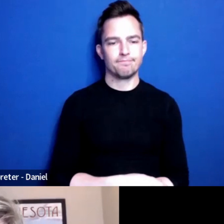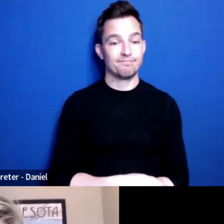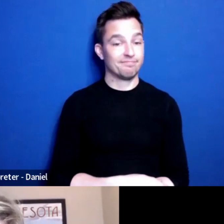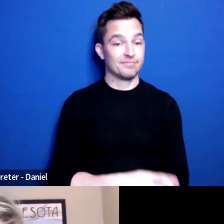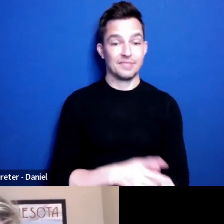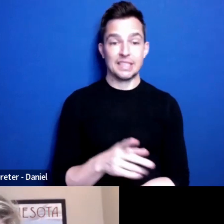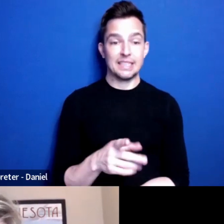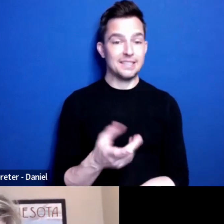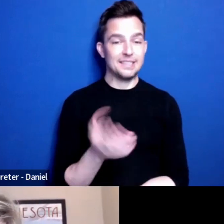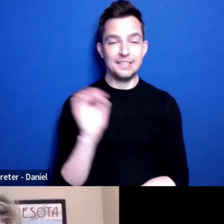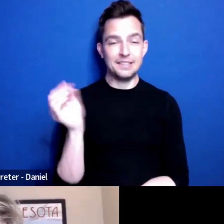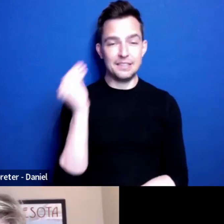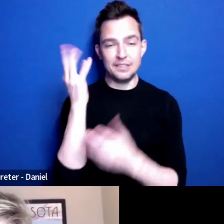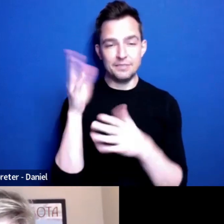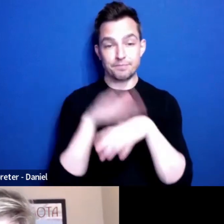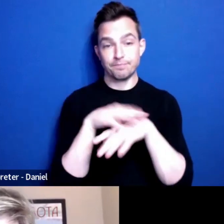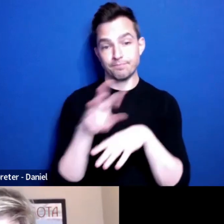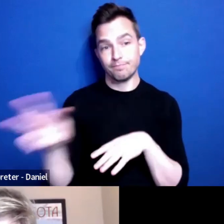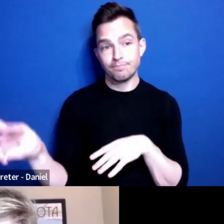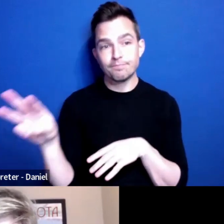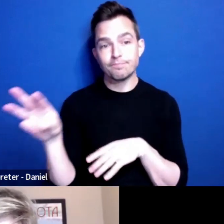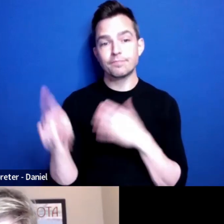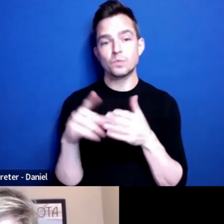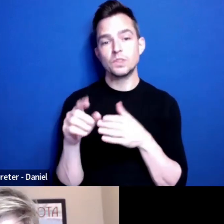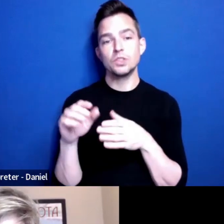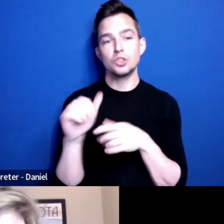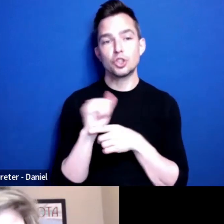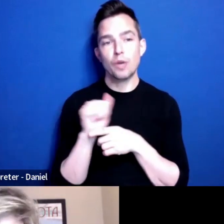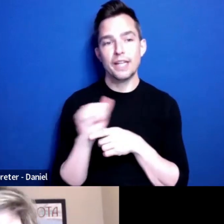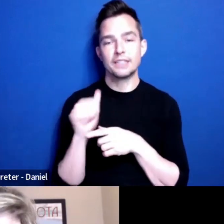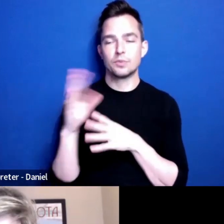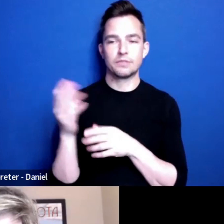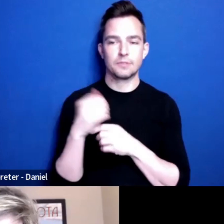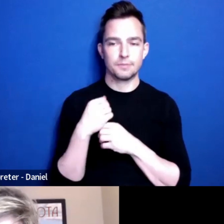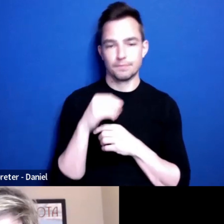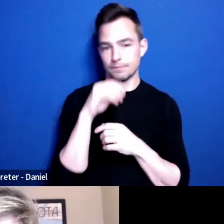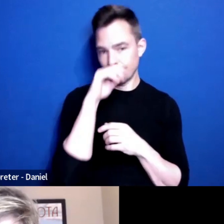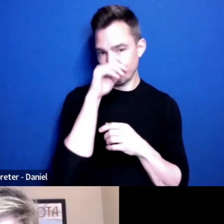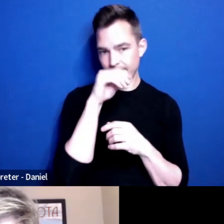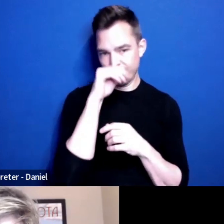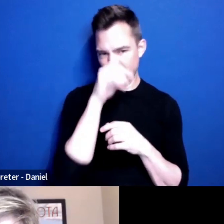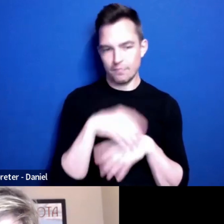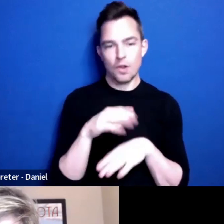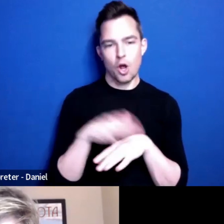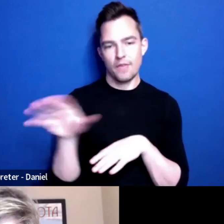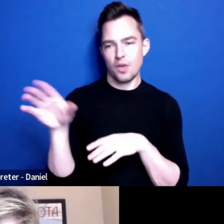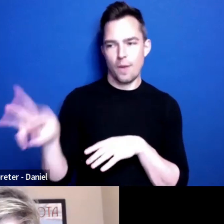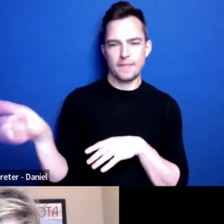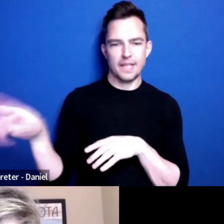there's no information on the site about the training that we received. There on the site are our bios, our videos of some of